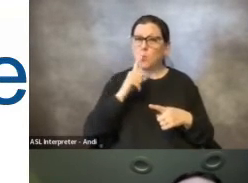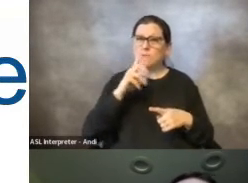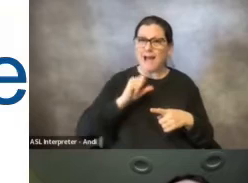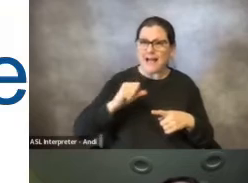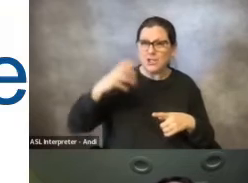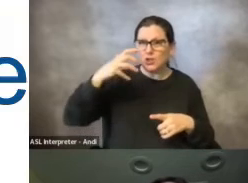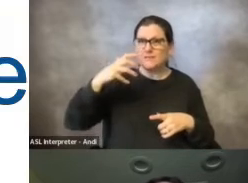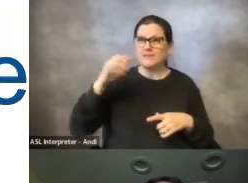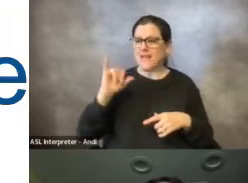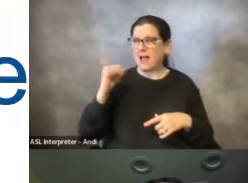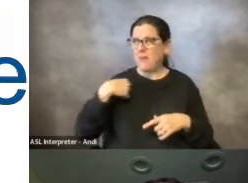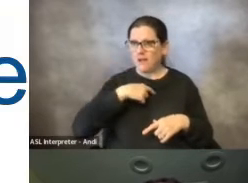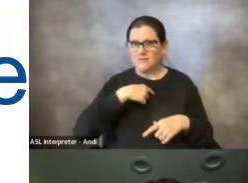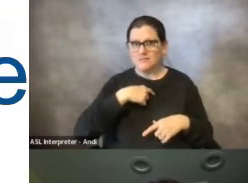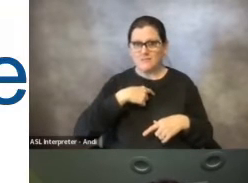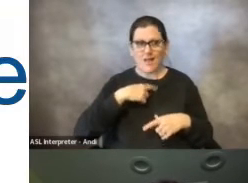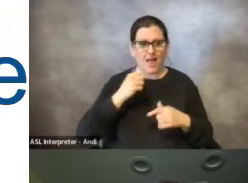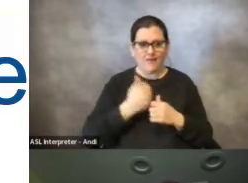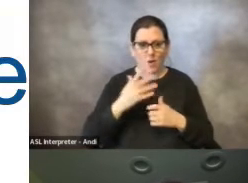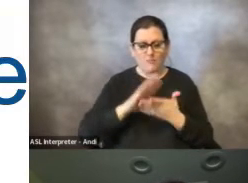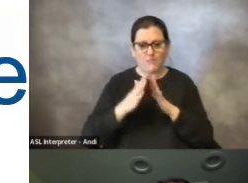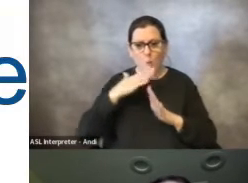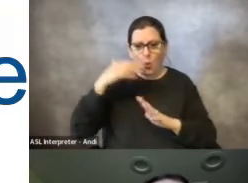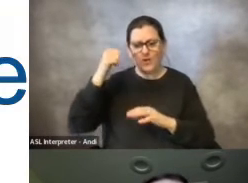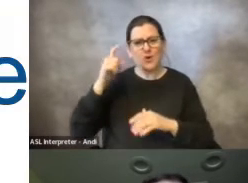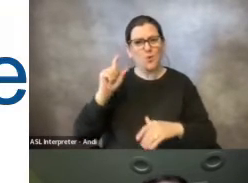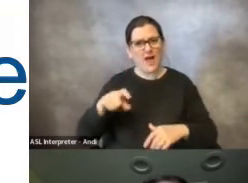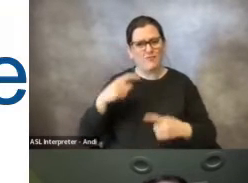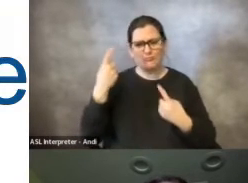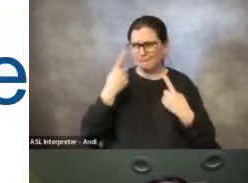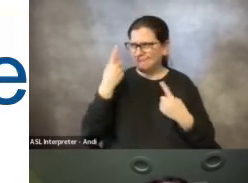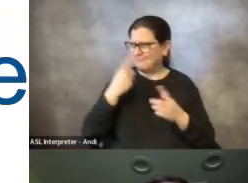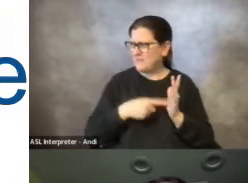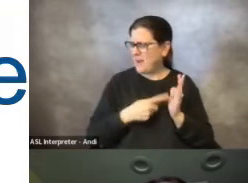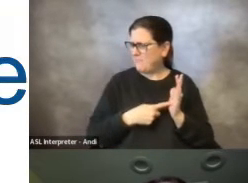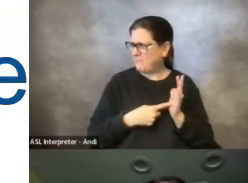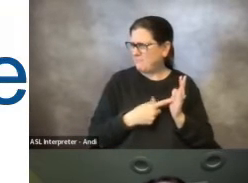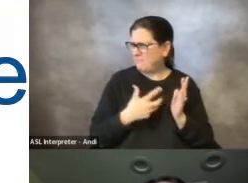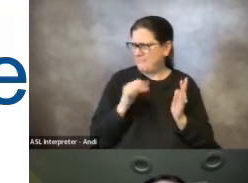us are, you do stop and ask yourself, you know, is this a part of aging? Is it part of